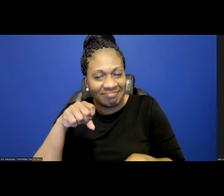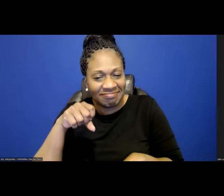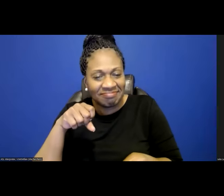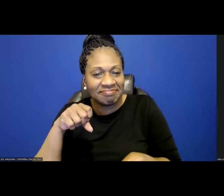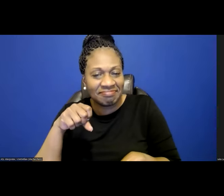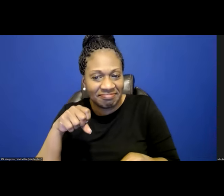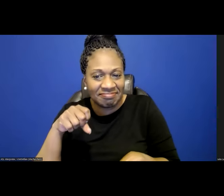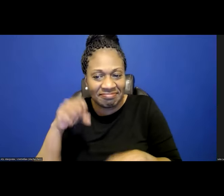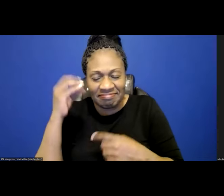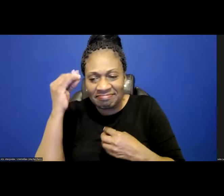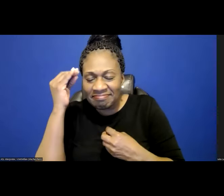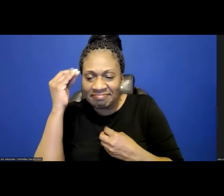What are your thoughts on that, Lloyd?